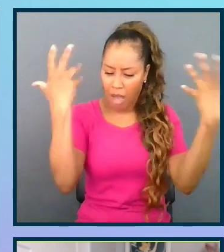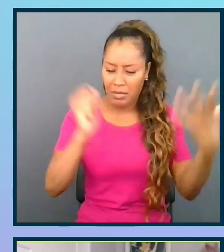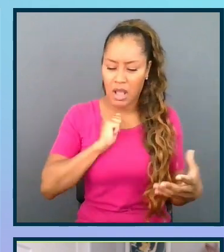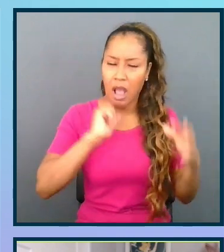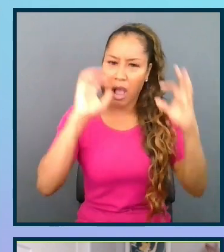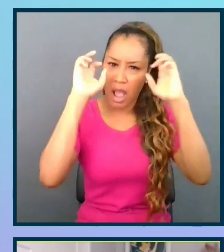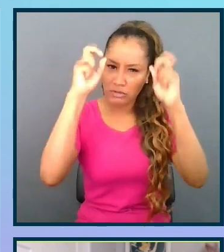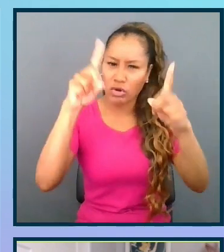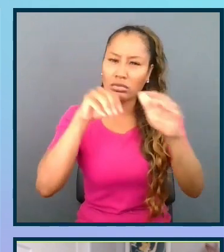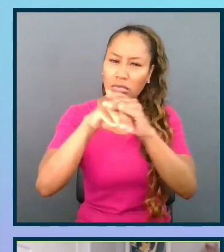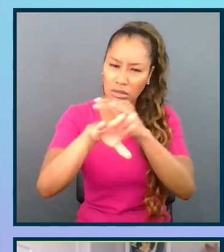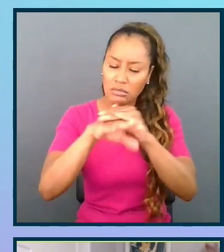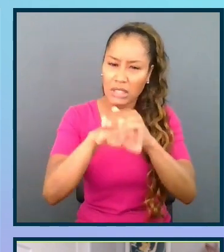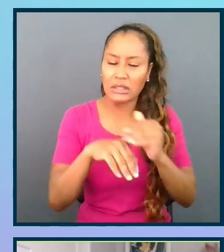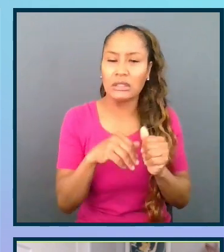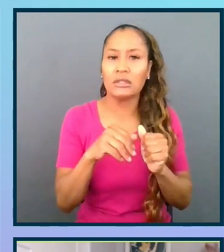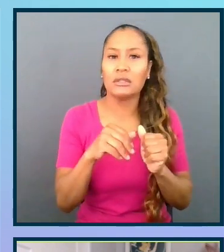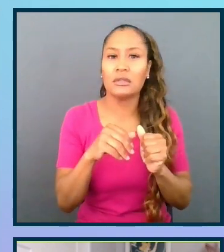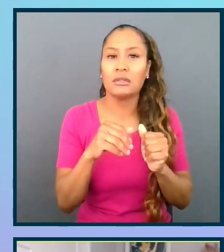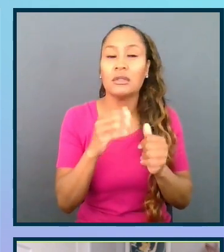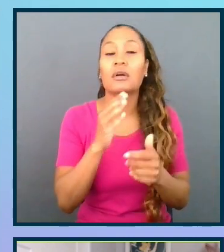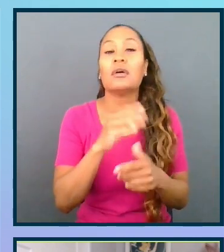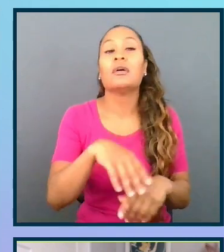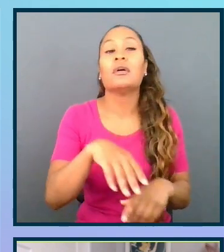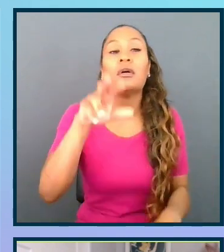34% said they had a little accessibility education,